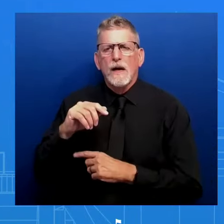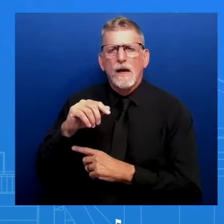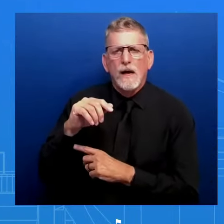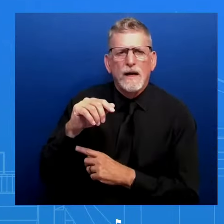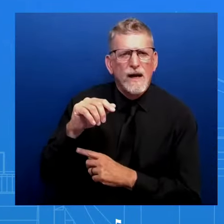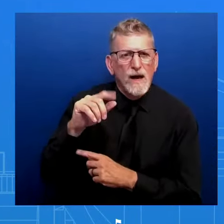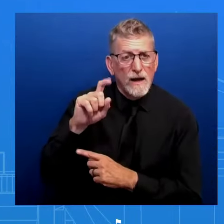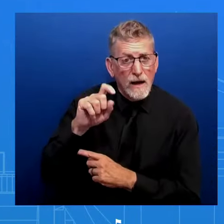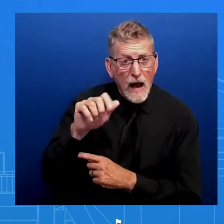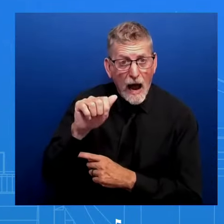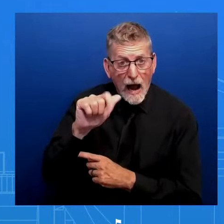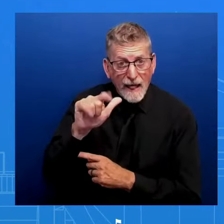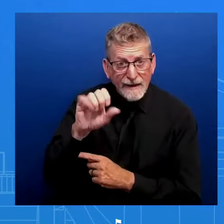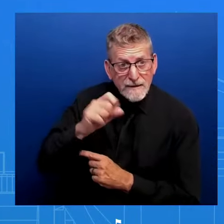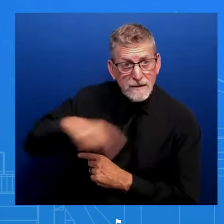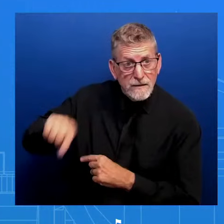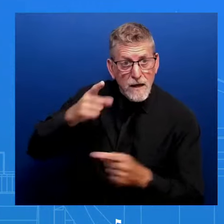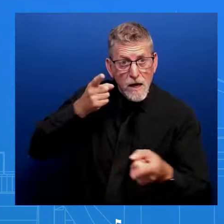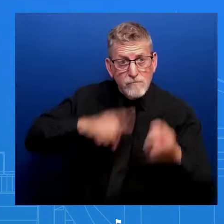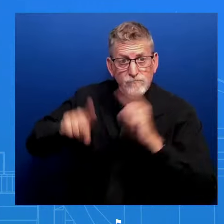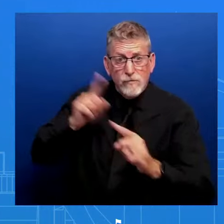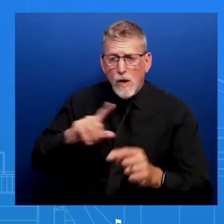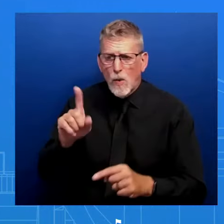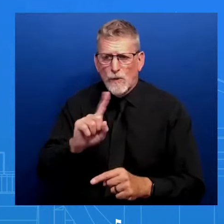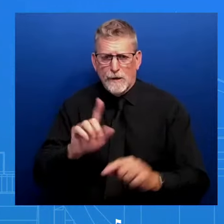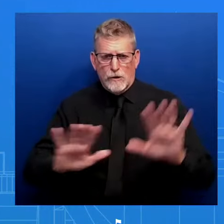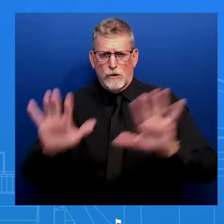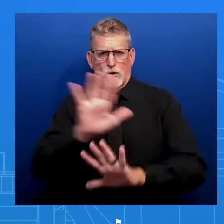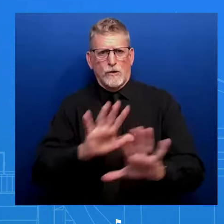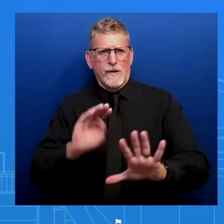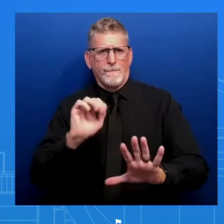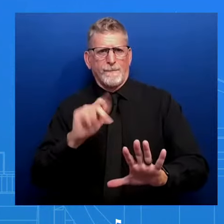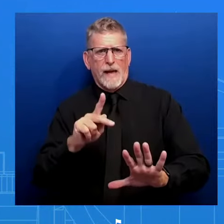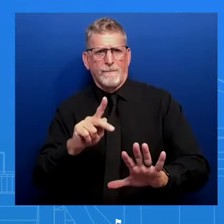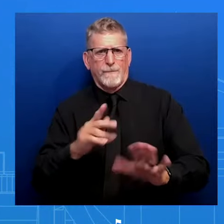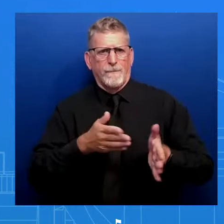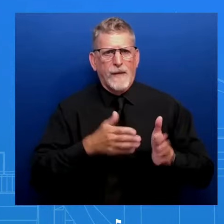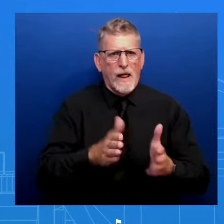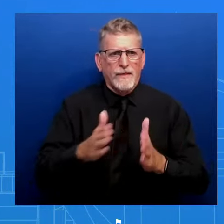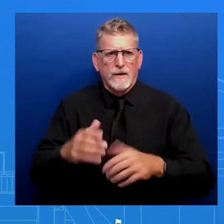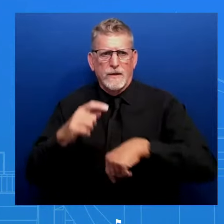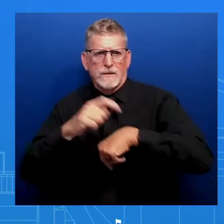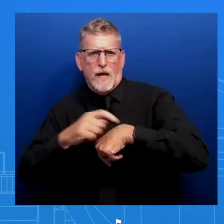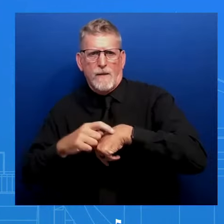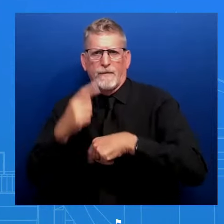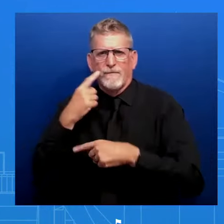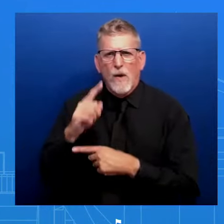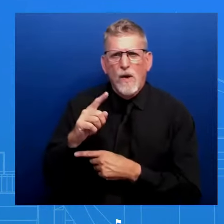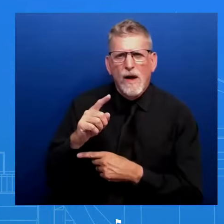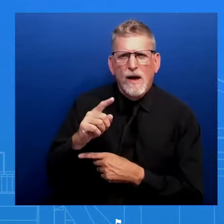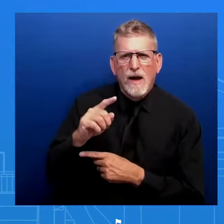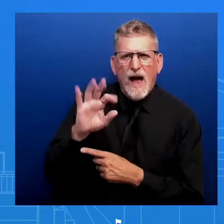and timing of the F-16 training for the Ukrainian pilots? Mr. Kirby: So, here's what I can tell you: